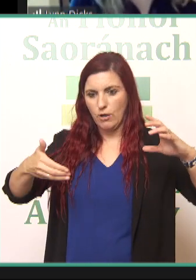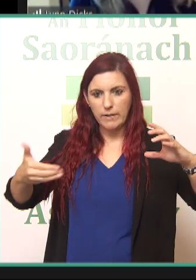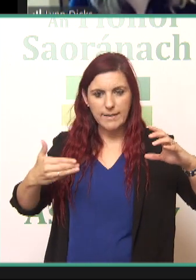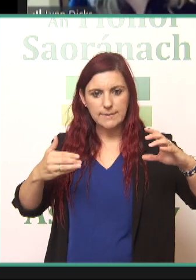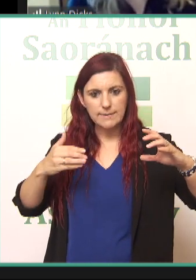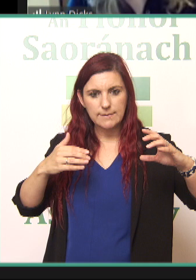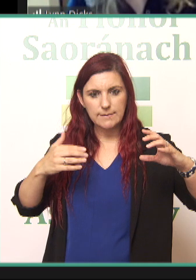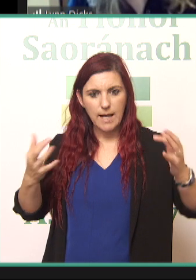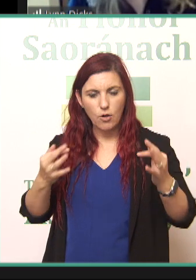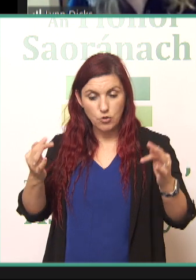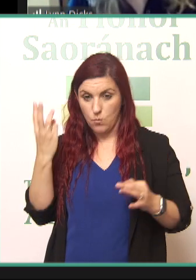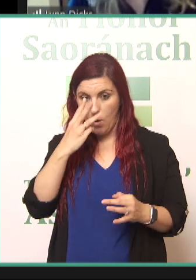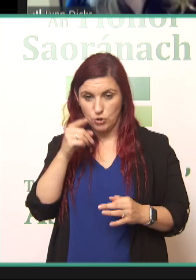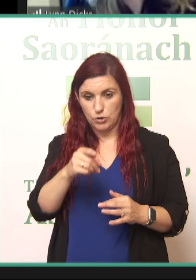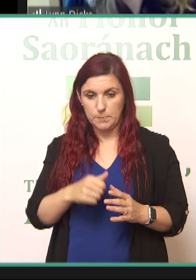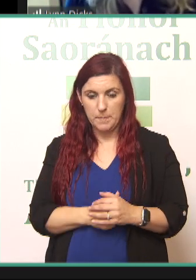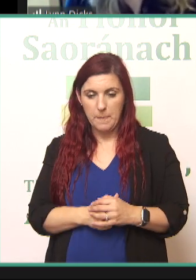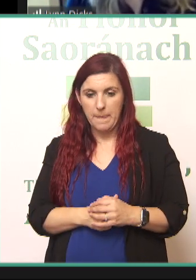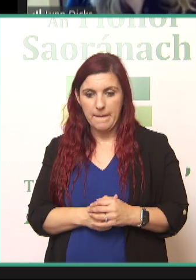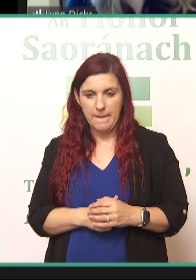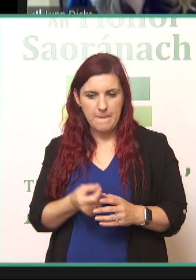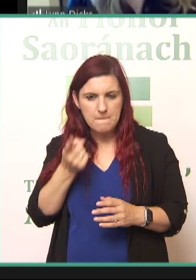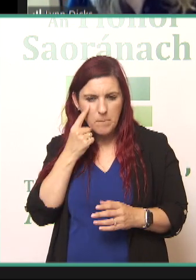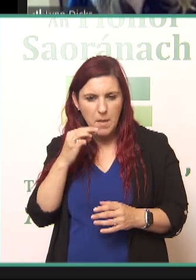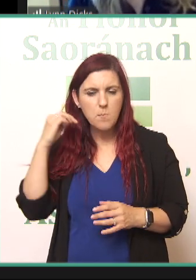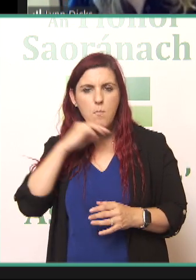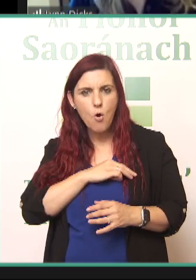just watch it for a little bit longer it's really important to say you'll you'll notice